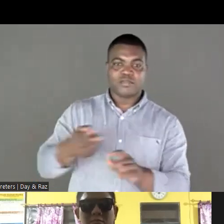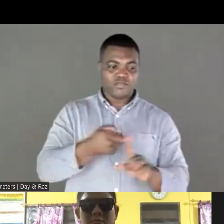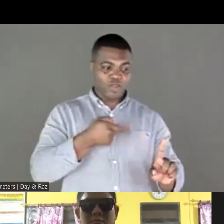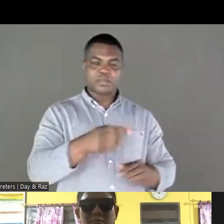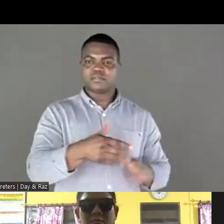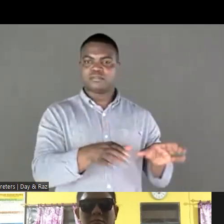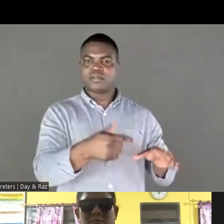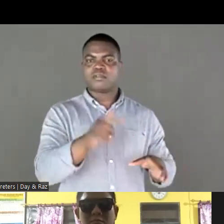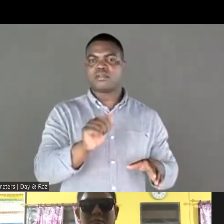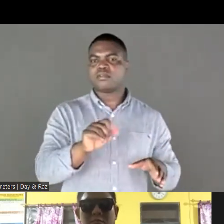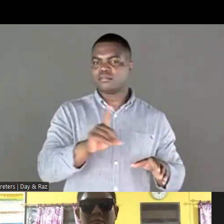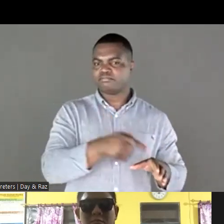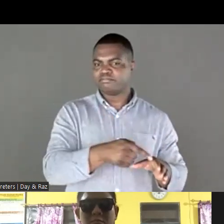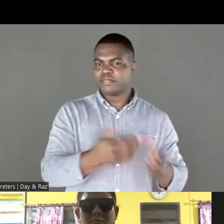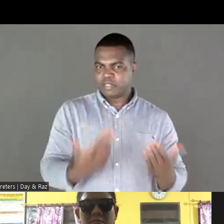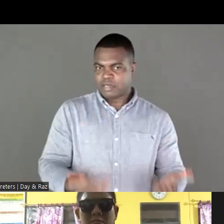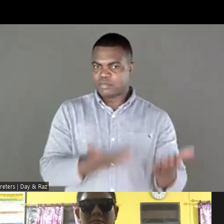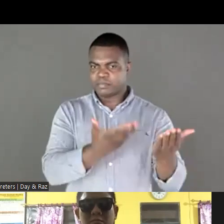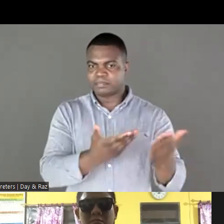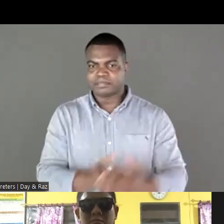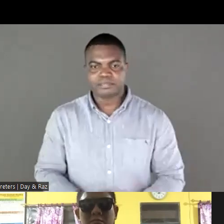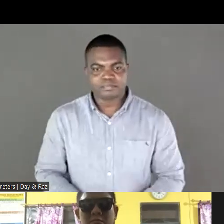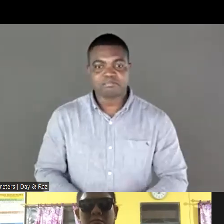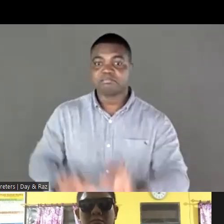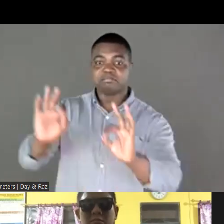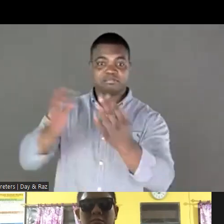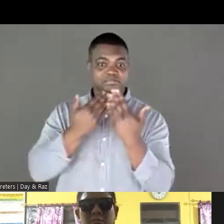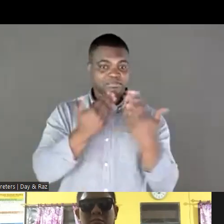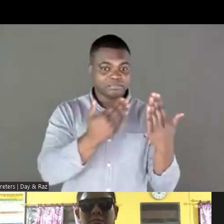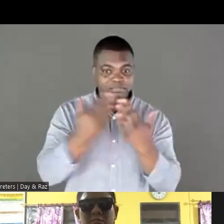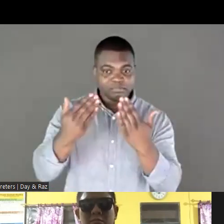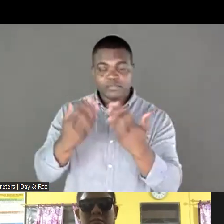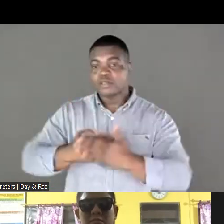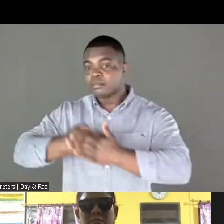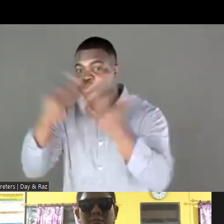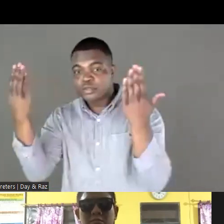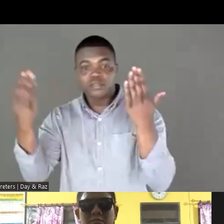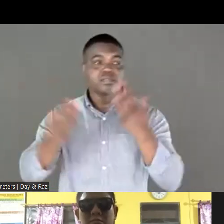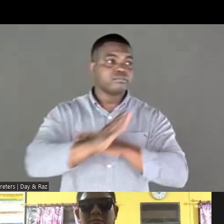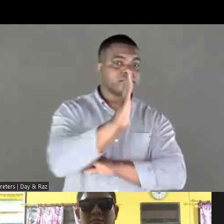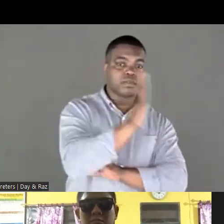Firstly, thank you to the DRG for inviting me to provide an overview of funding